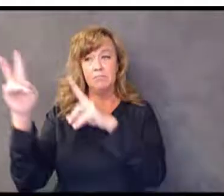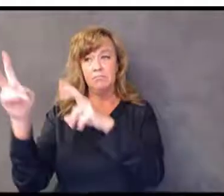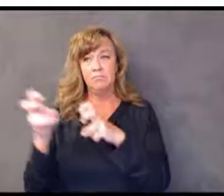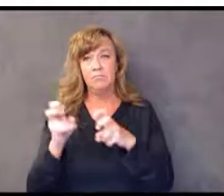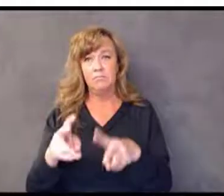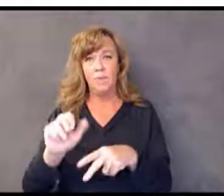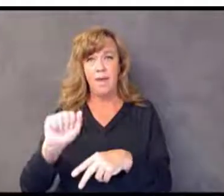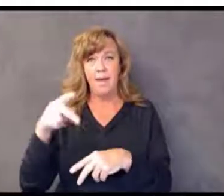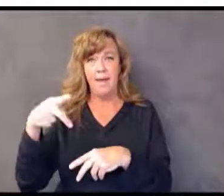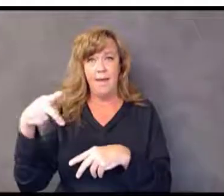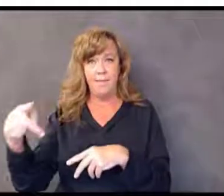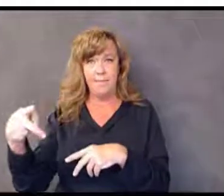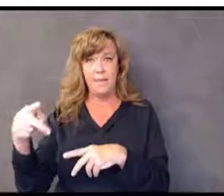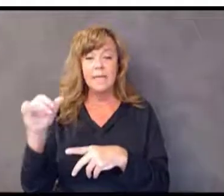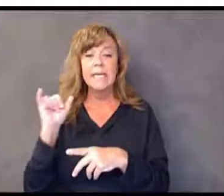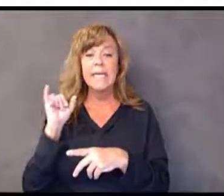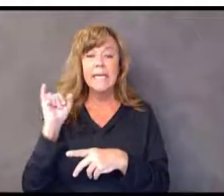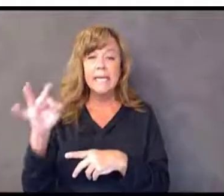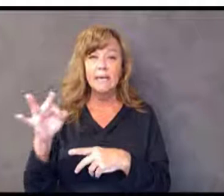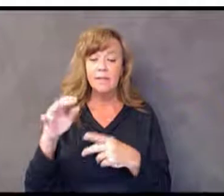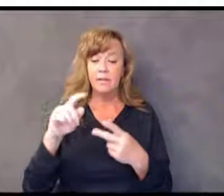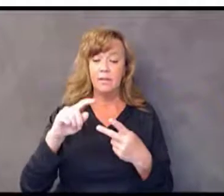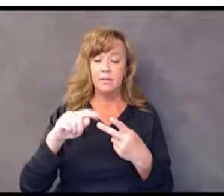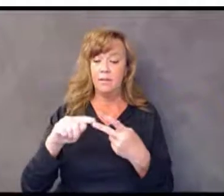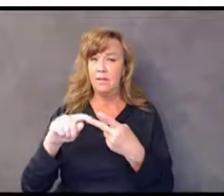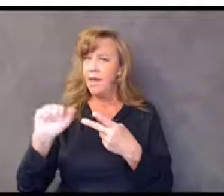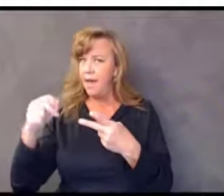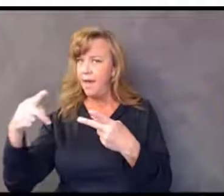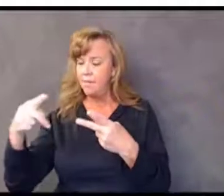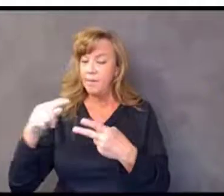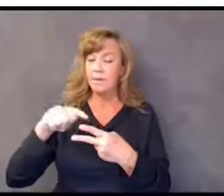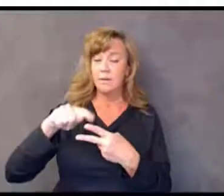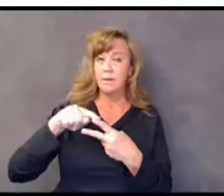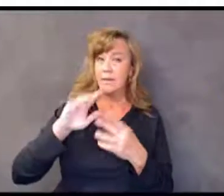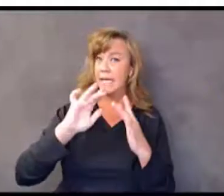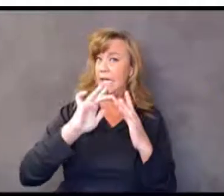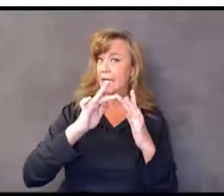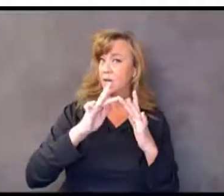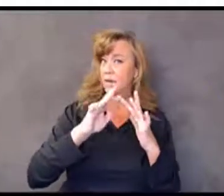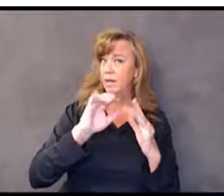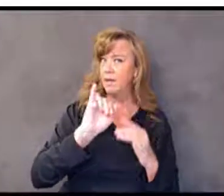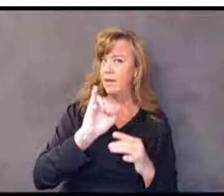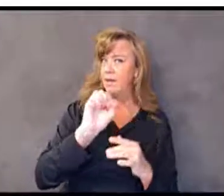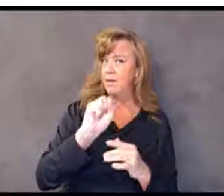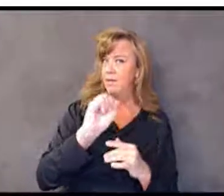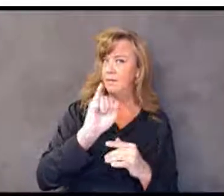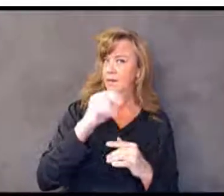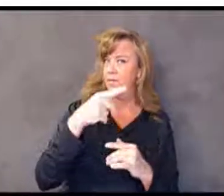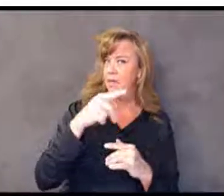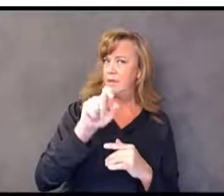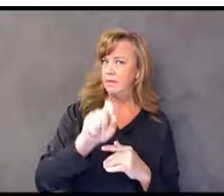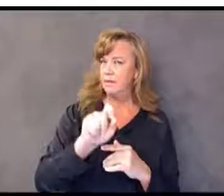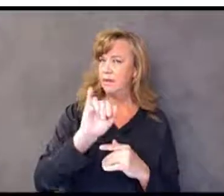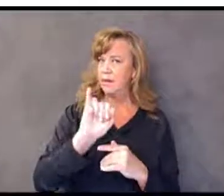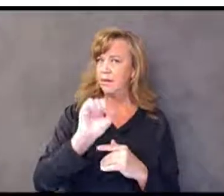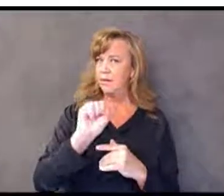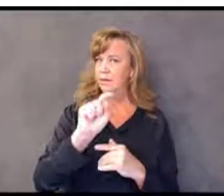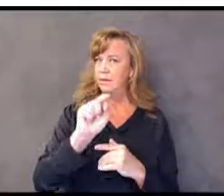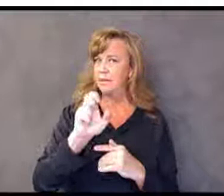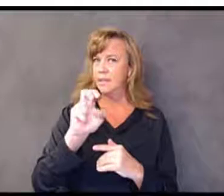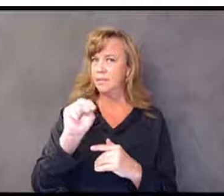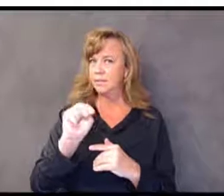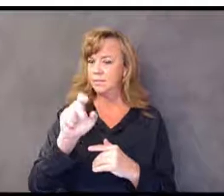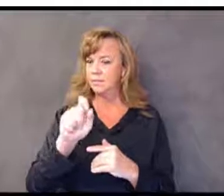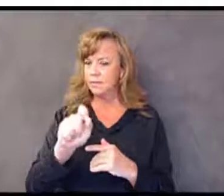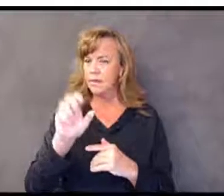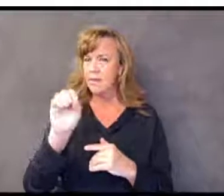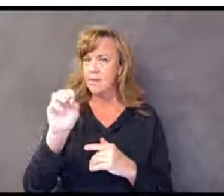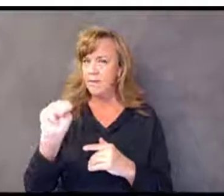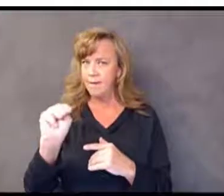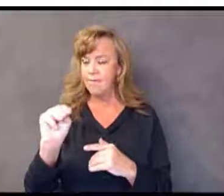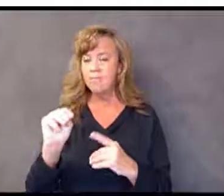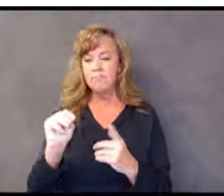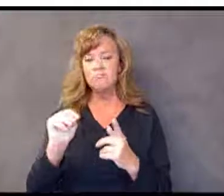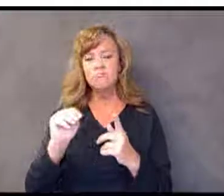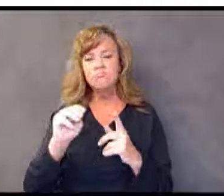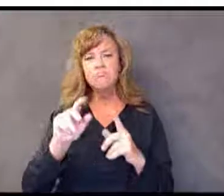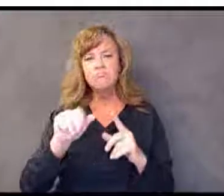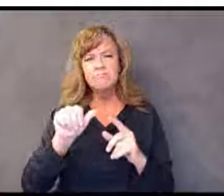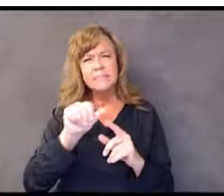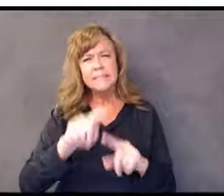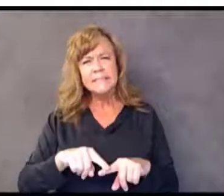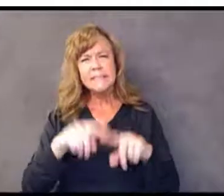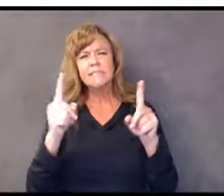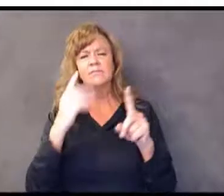Web-based administration, available at isip.istation.com provides an alternative visual experience.